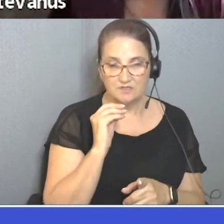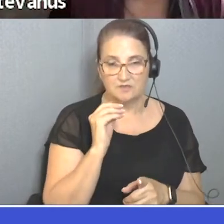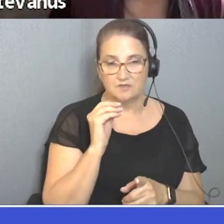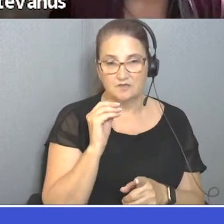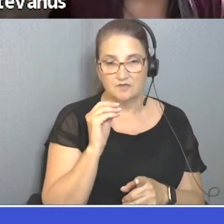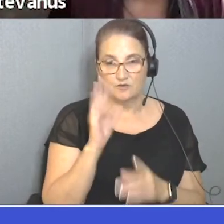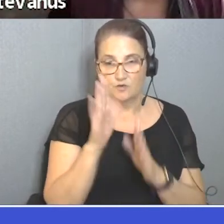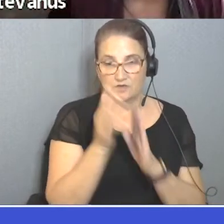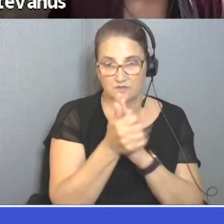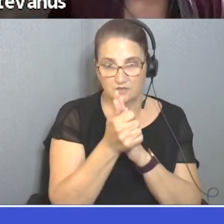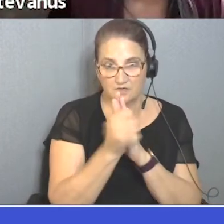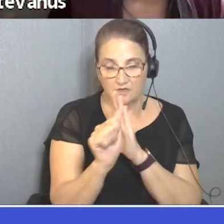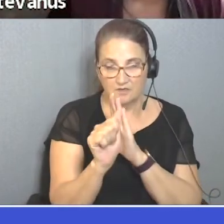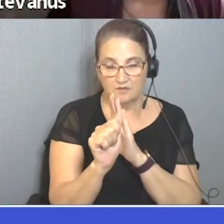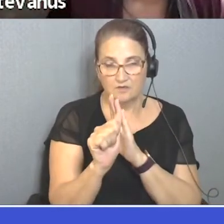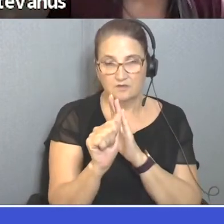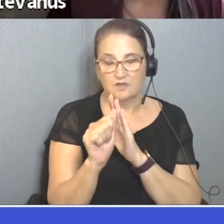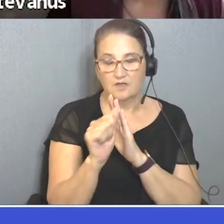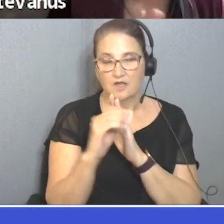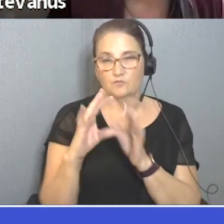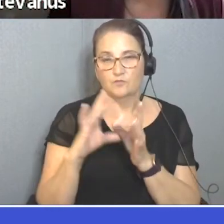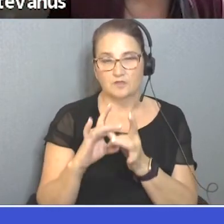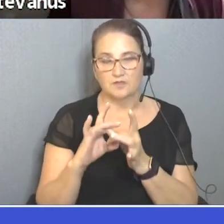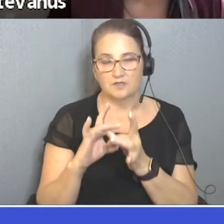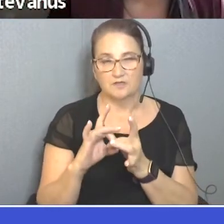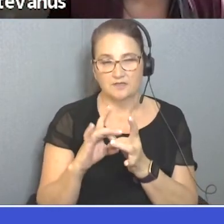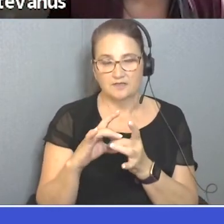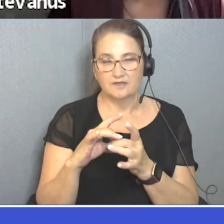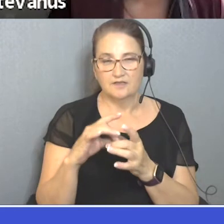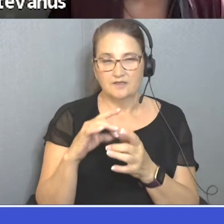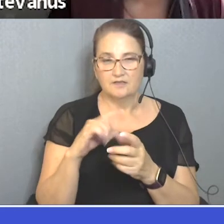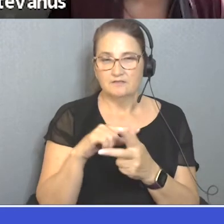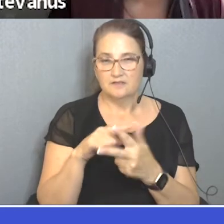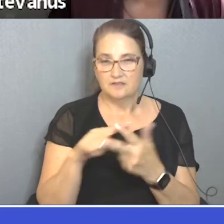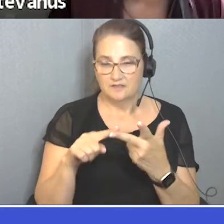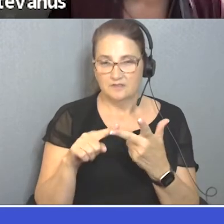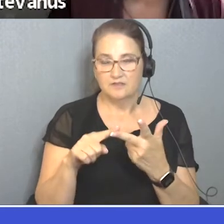So column A is experiences, skills,